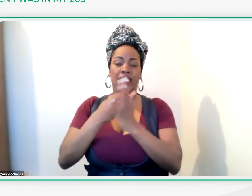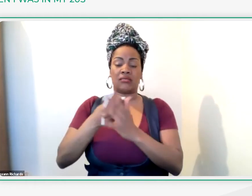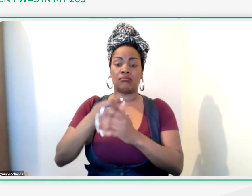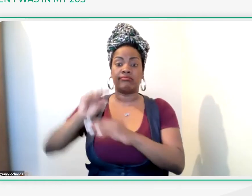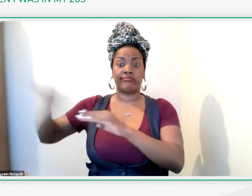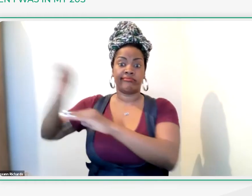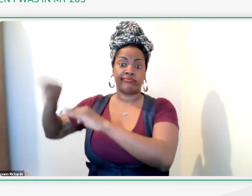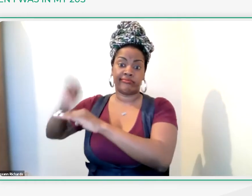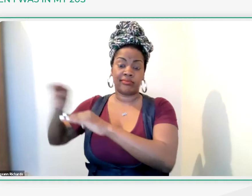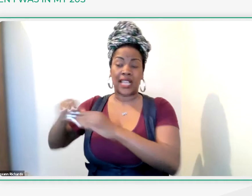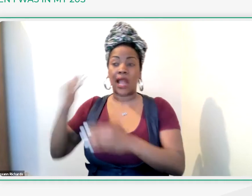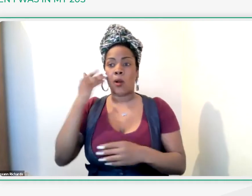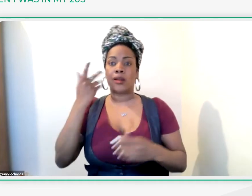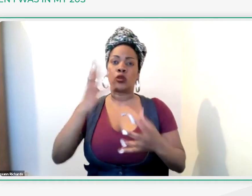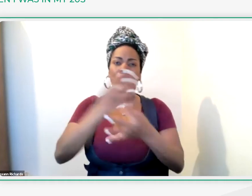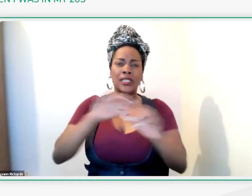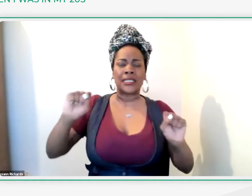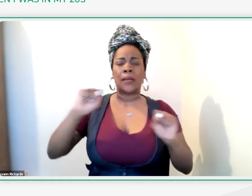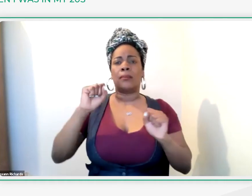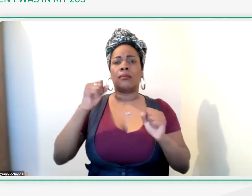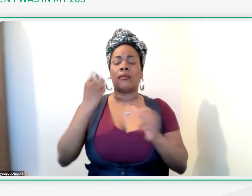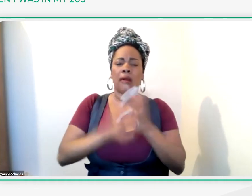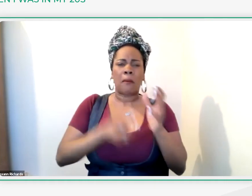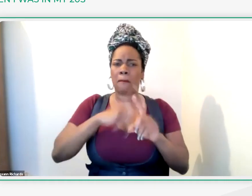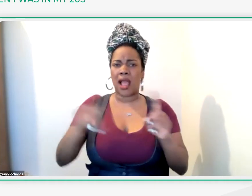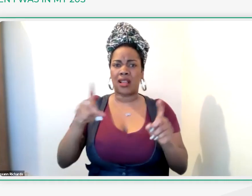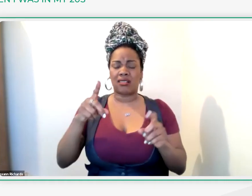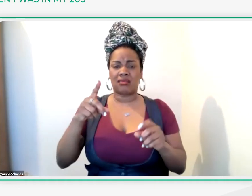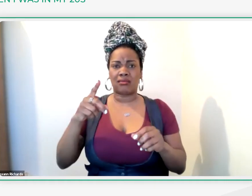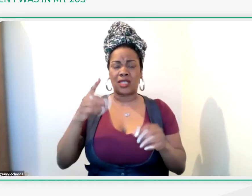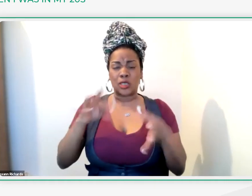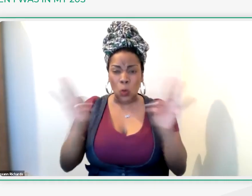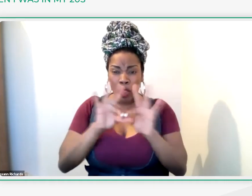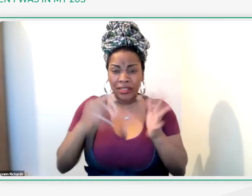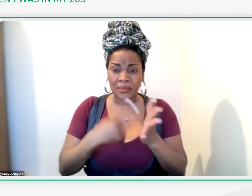You may want to do a part-time job or some sort of contracting.